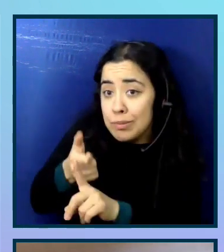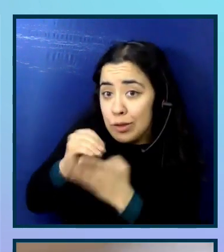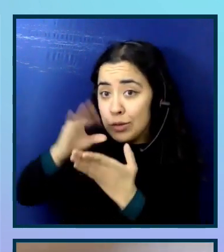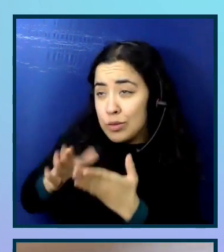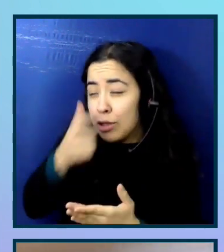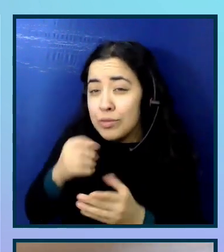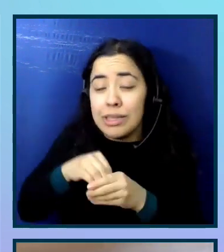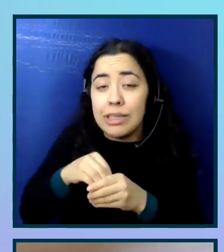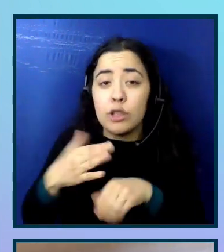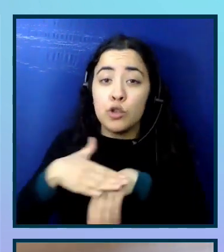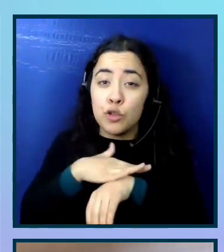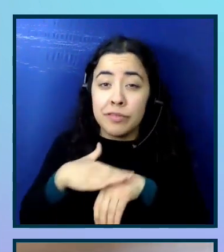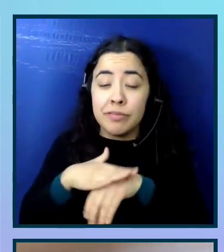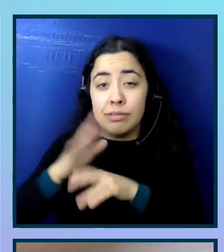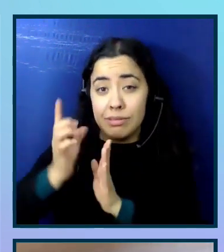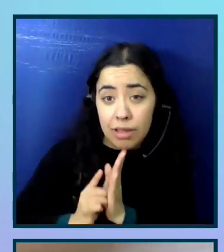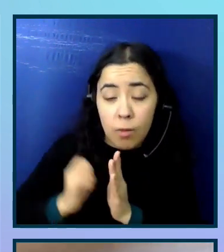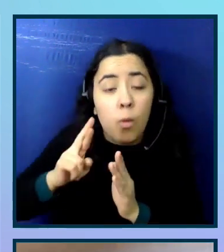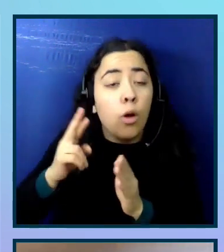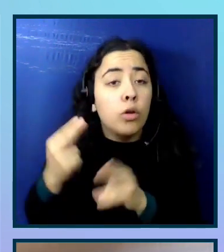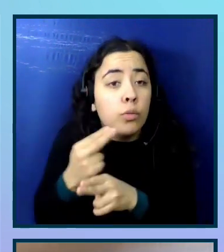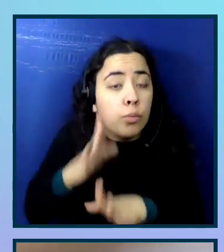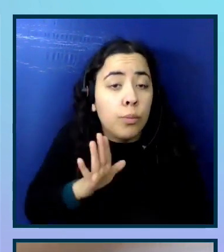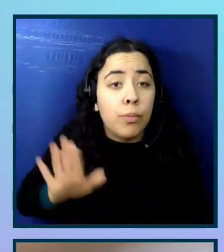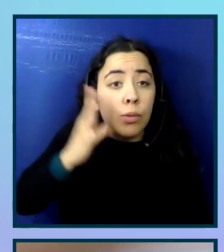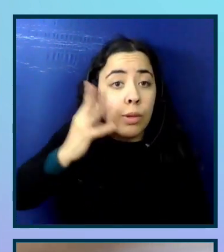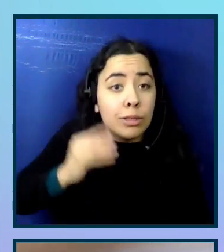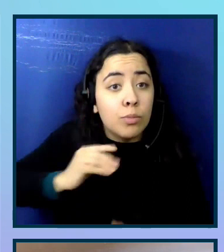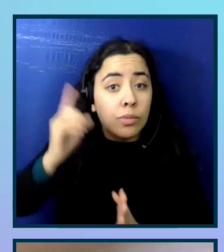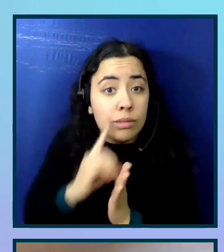or consumer experience design as a career option.